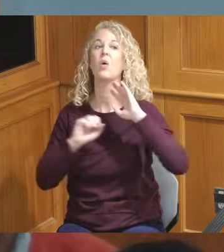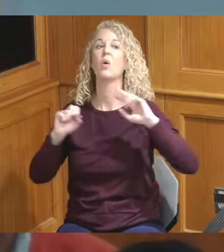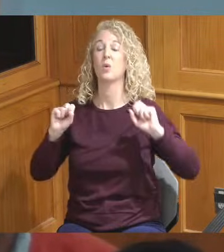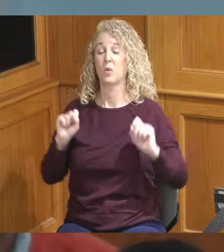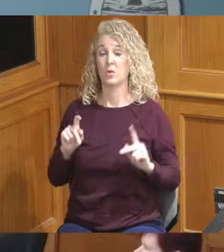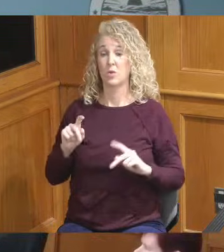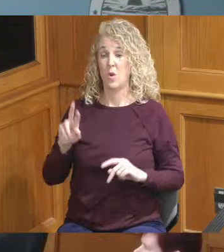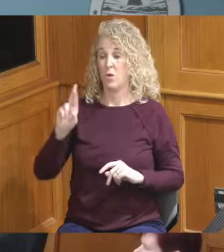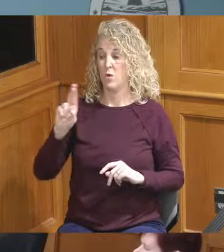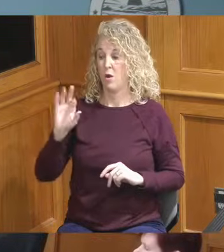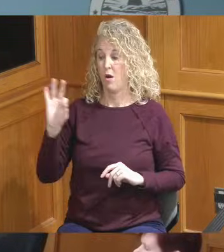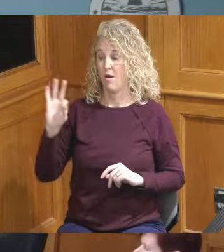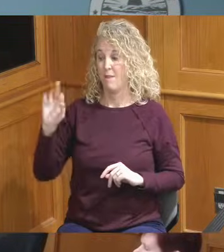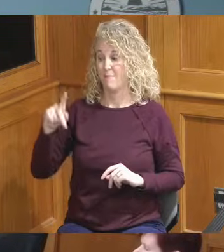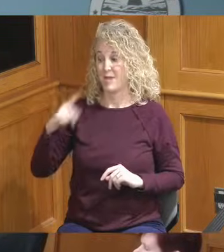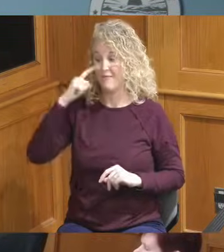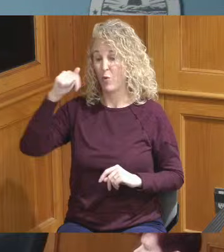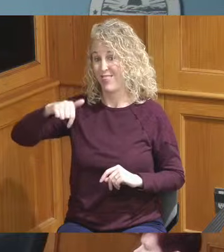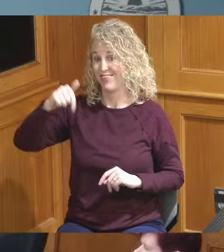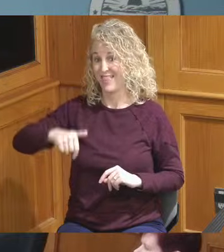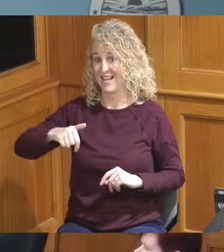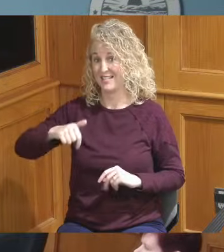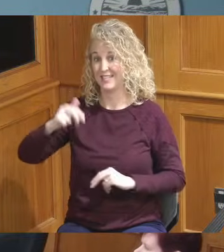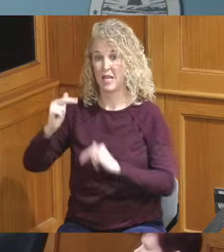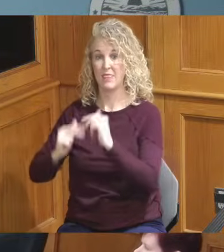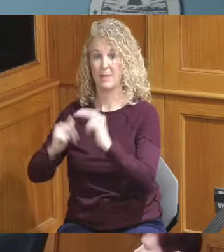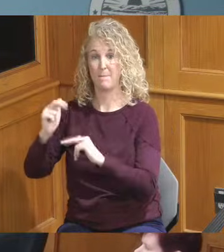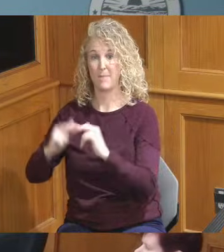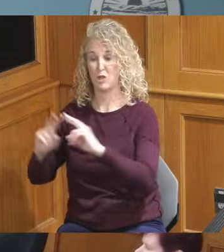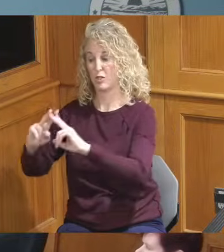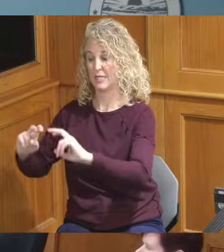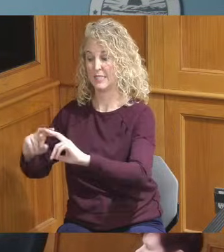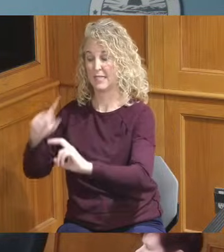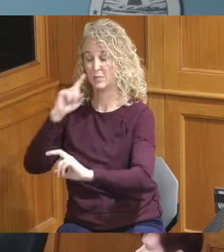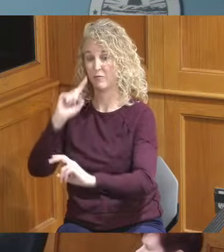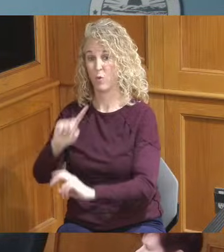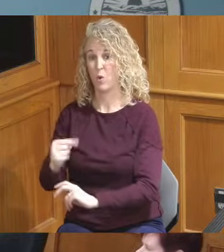this was that the the facil because the facility condition assessment is supposed to be much more